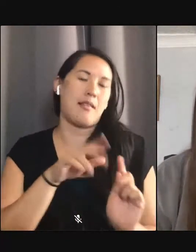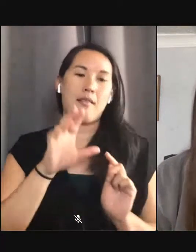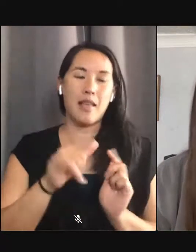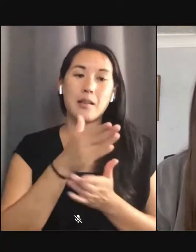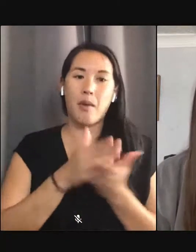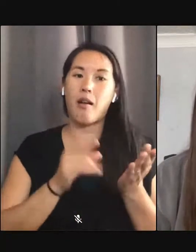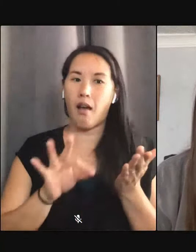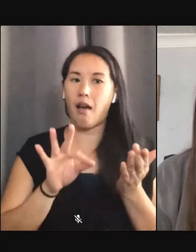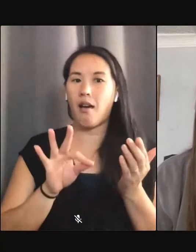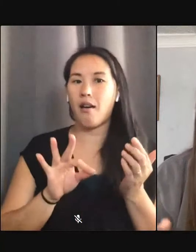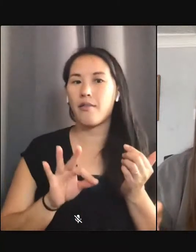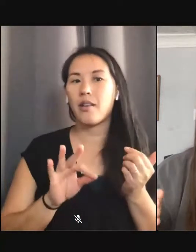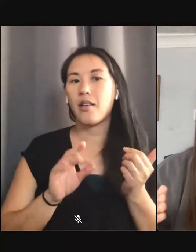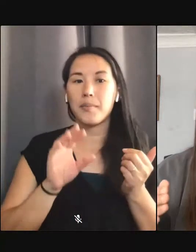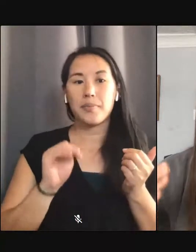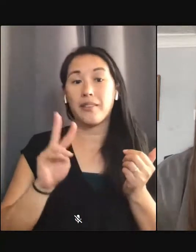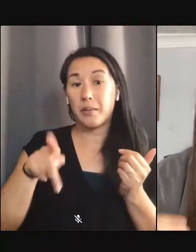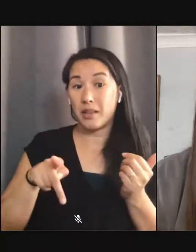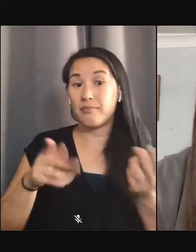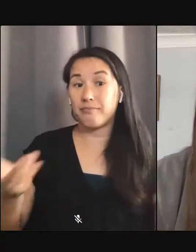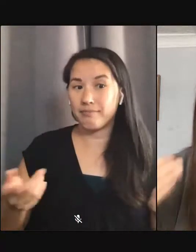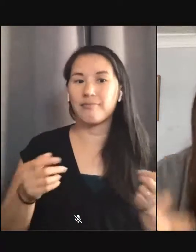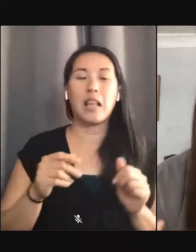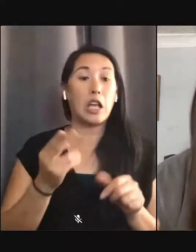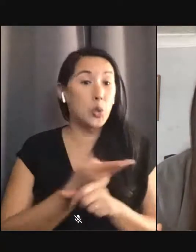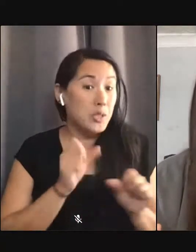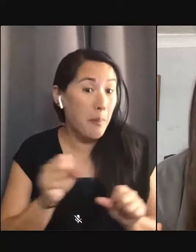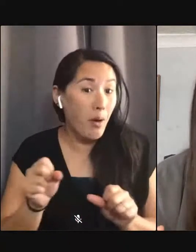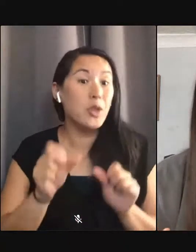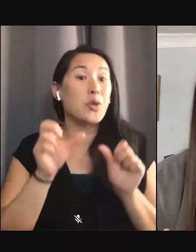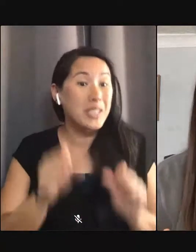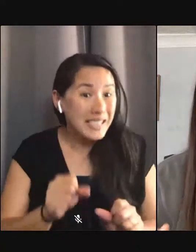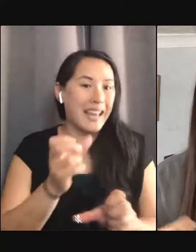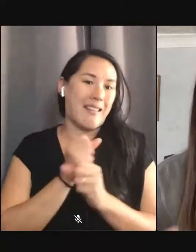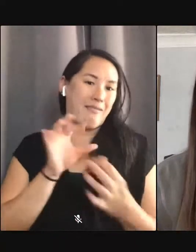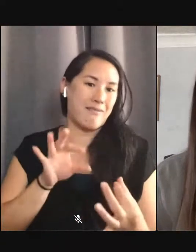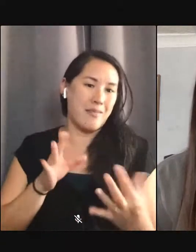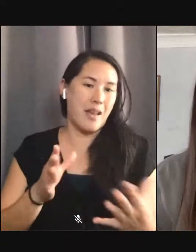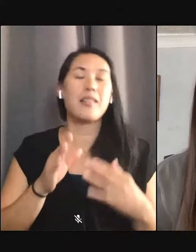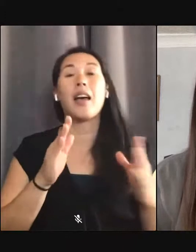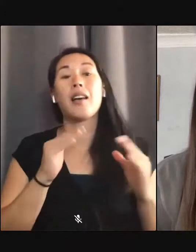mvp is is something that is usable so that you can get feedback um and then second of all the